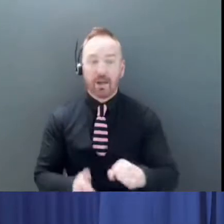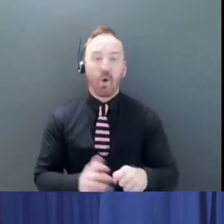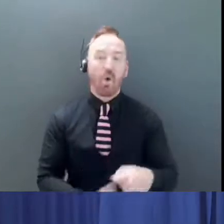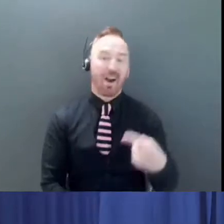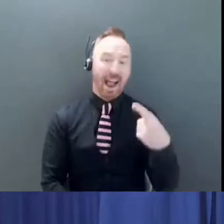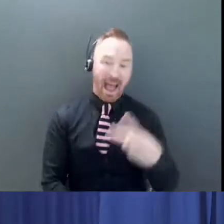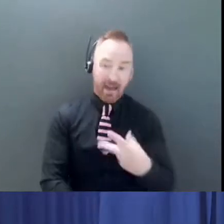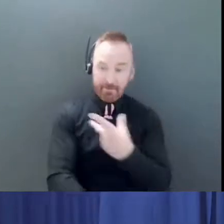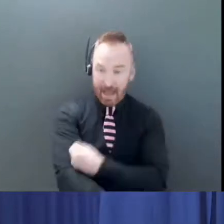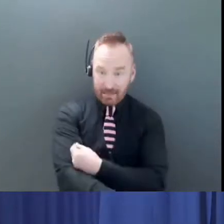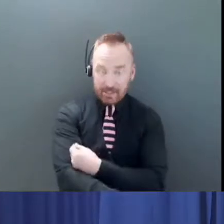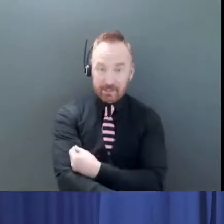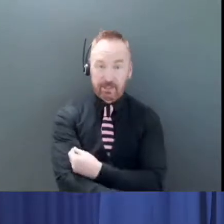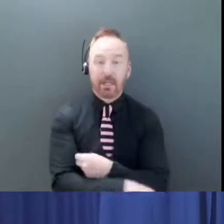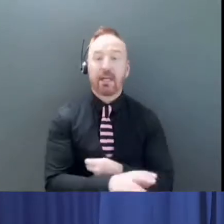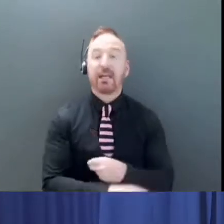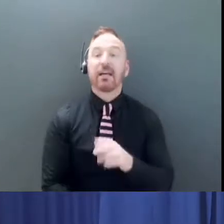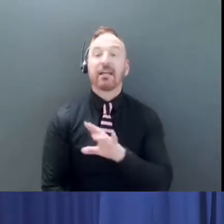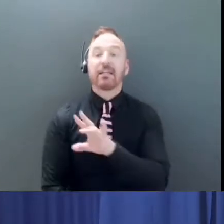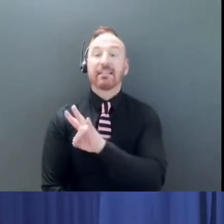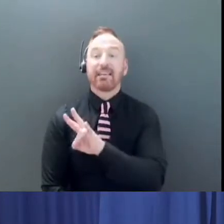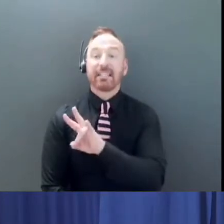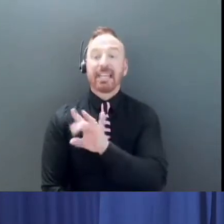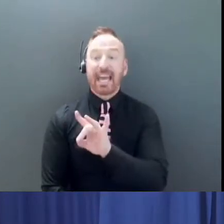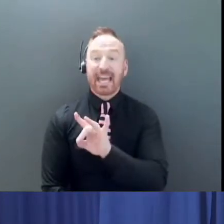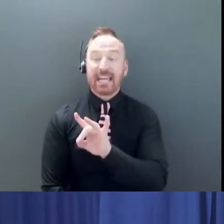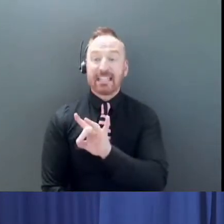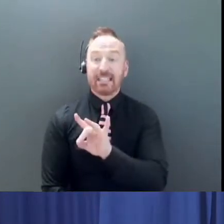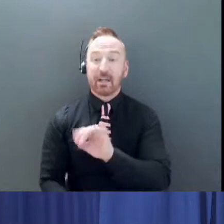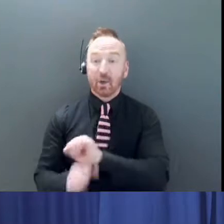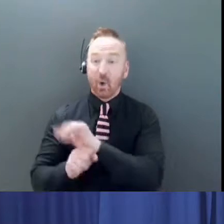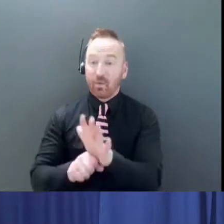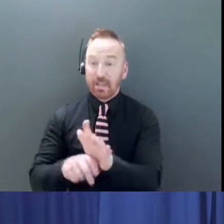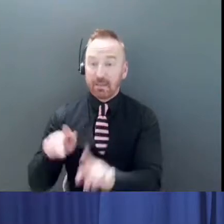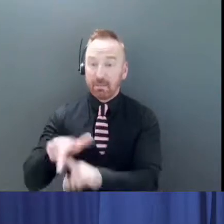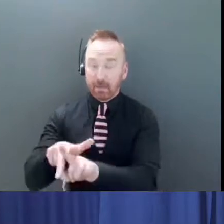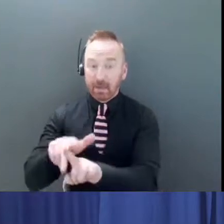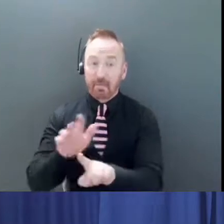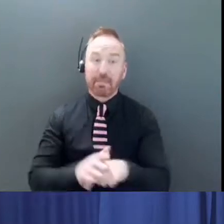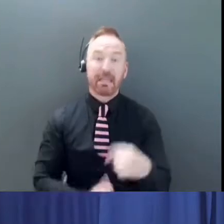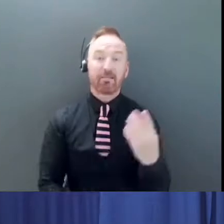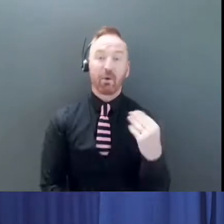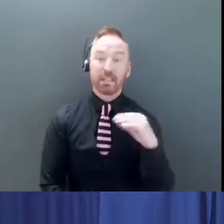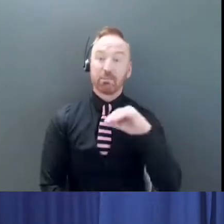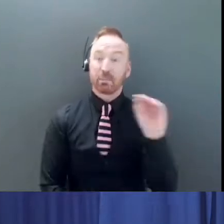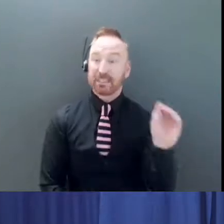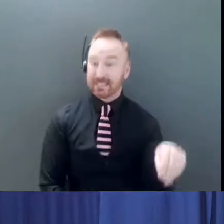about 14%, are fully vaccinated. I know that all eyes are on the delta variant at the moment as